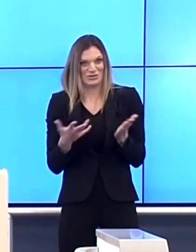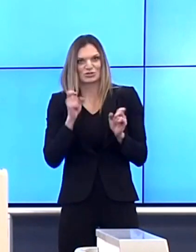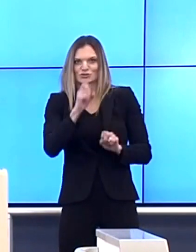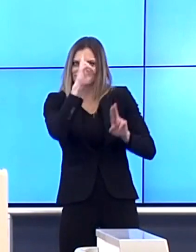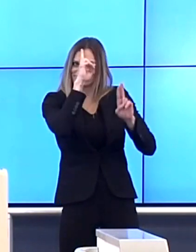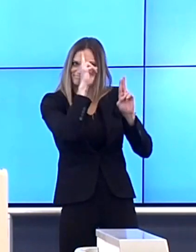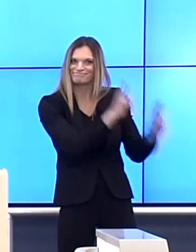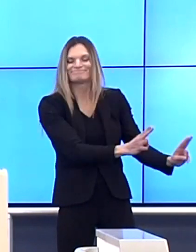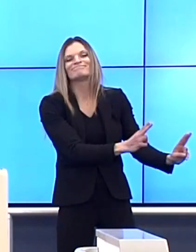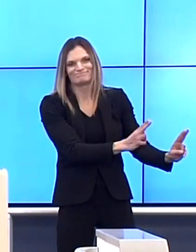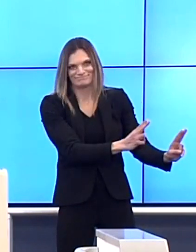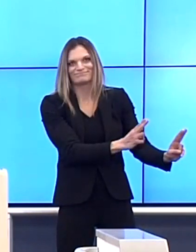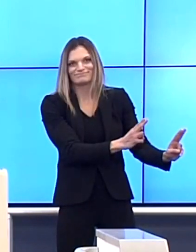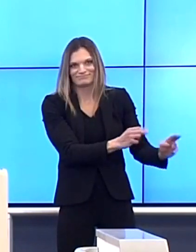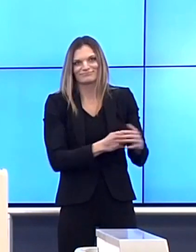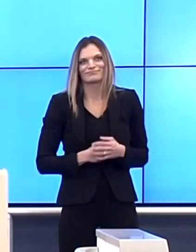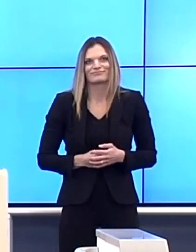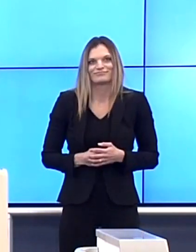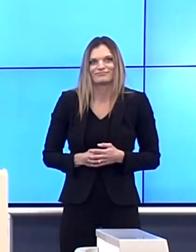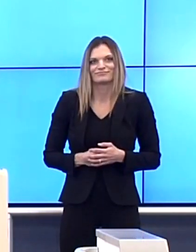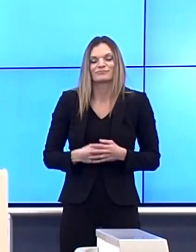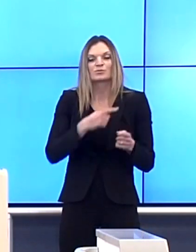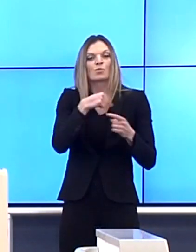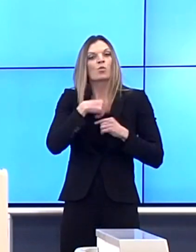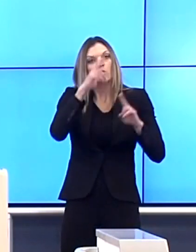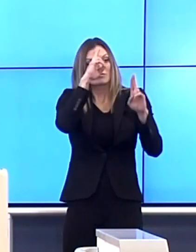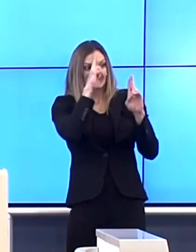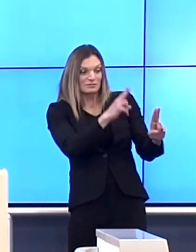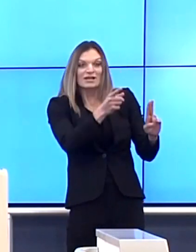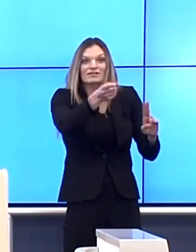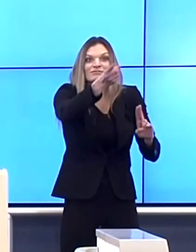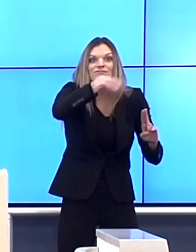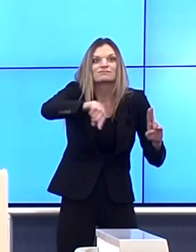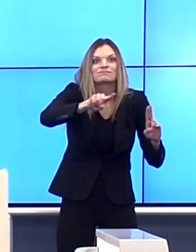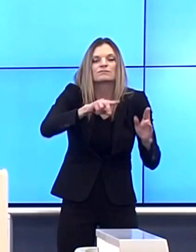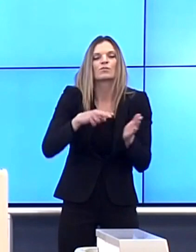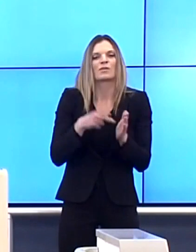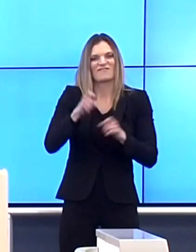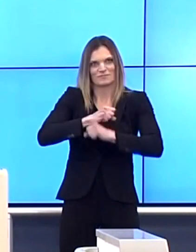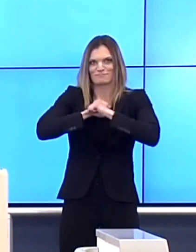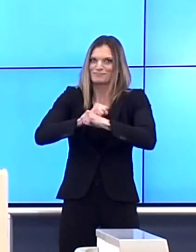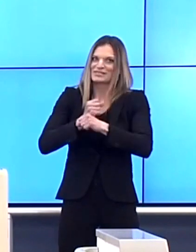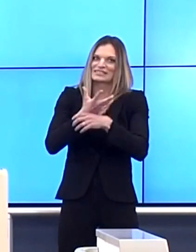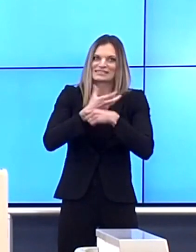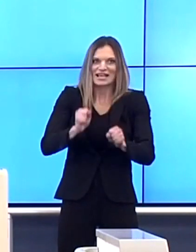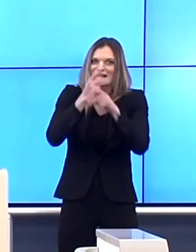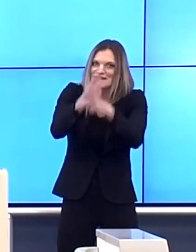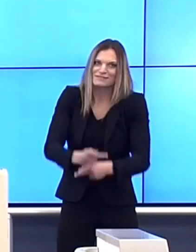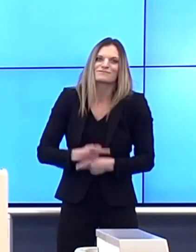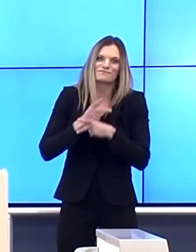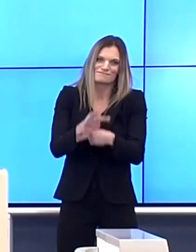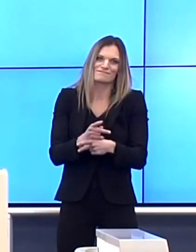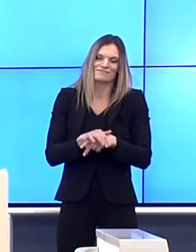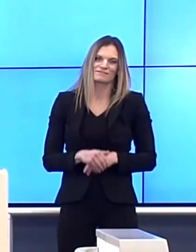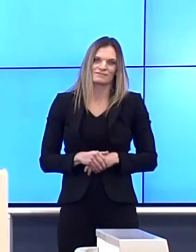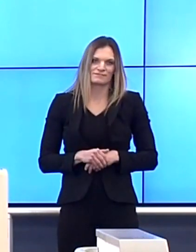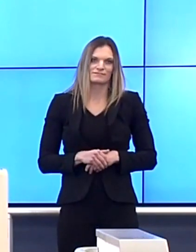FOLLOW THESE LAWS AND DO EVERYTHING IN OUR POWER TO EVERYTHING IN OUR POWER TO PROTECT ONE ANOTHER AND TO EASE PROTECT ONE ANOTHER AND TO EASE THE BURDEN THAT THE PEOPLE ON THE BURDEN THAT THE PEOPLE ON THE FRONT LINE ARE CONFRONTING